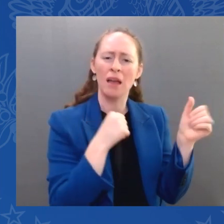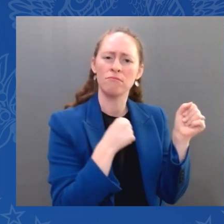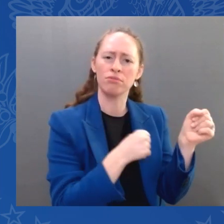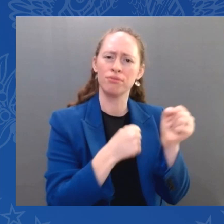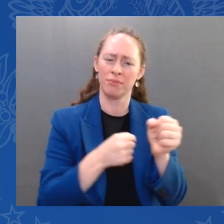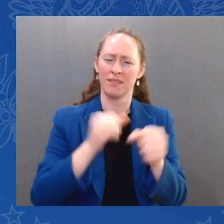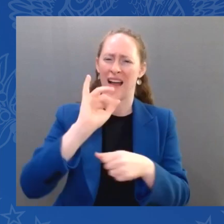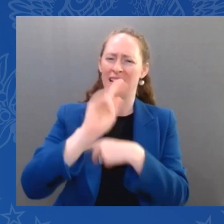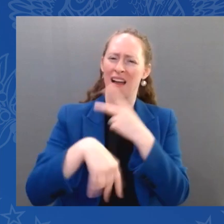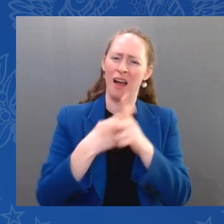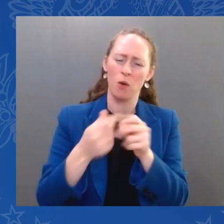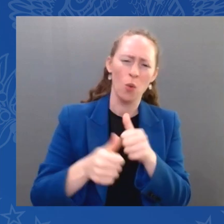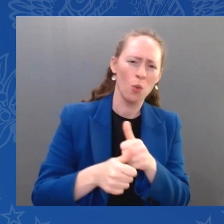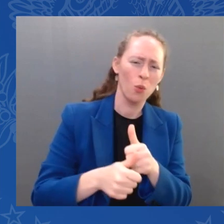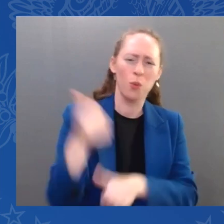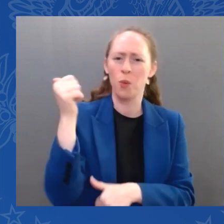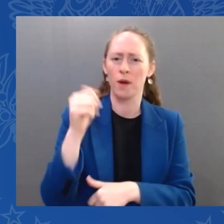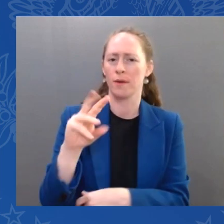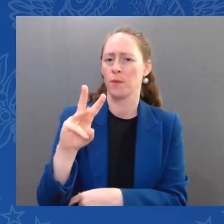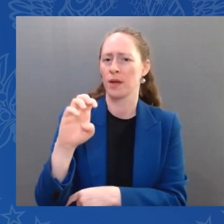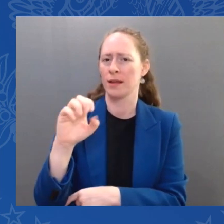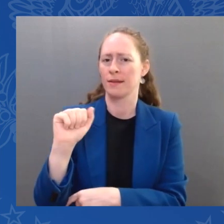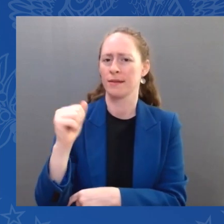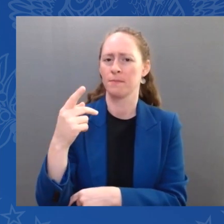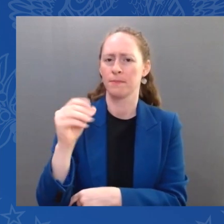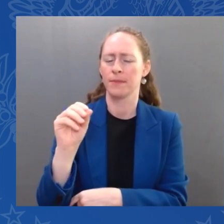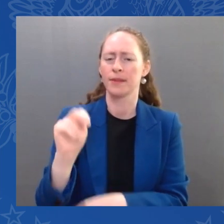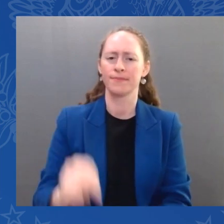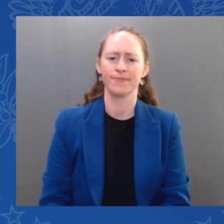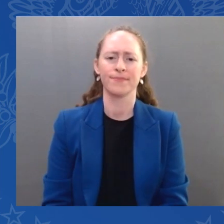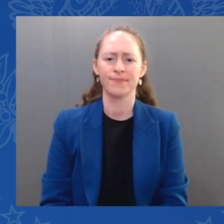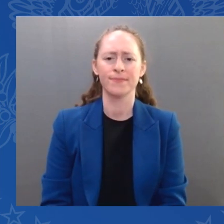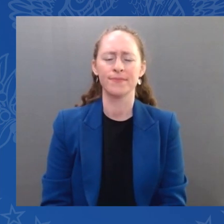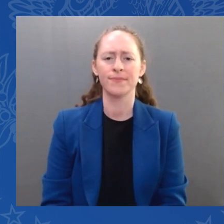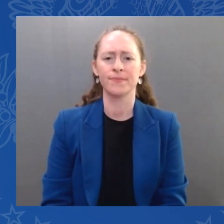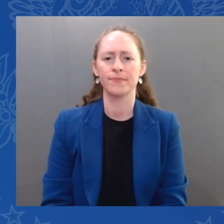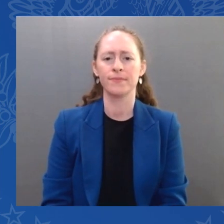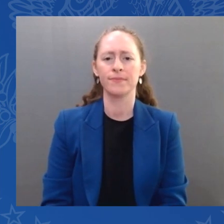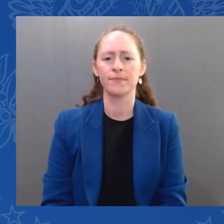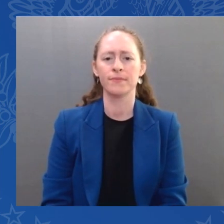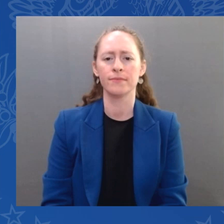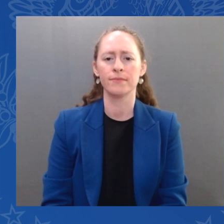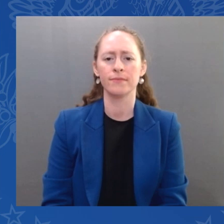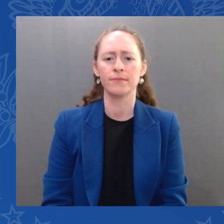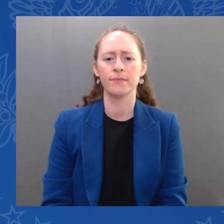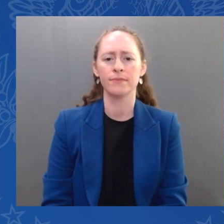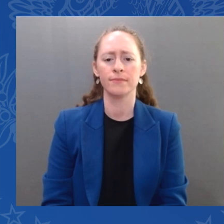even when the change will make things better for ourselves. But especially when we think we're immune to the fallout.